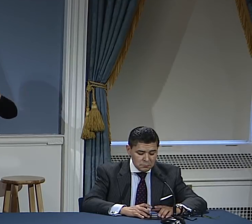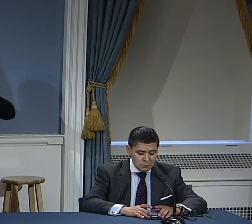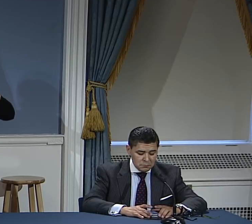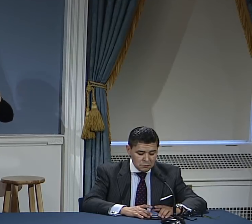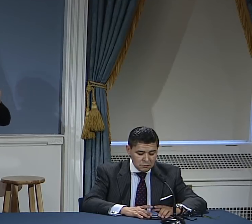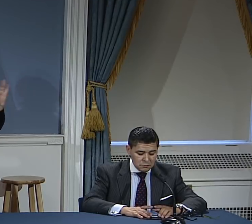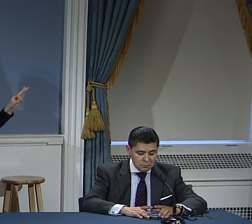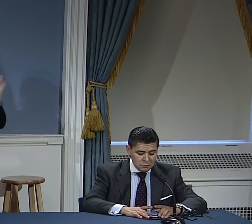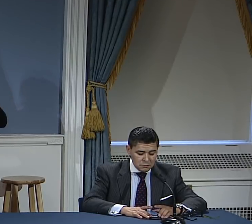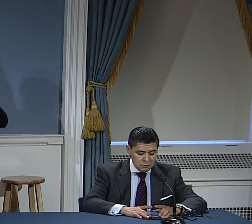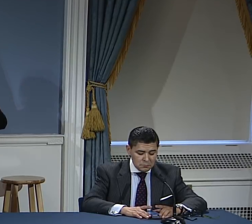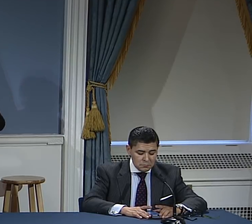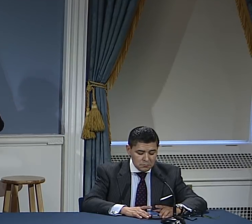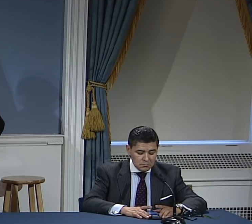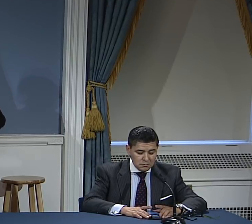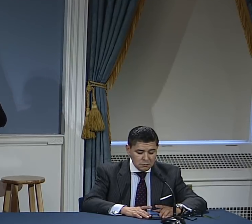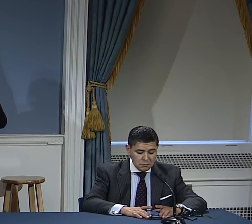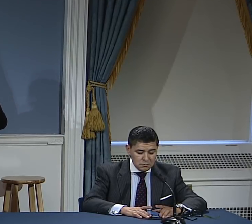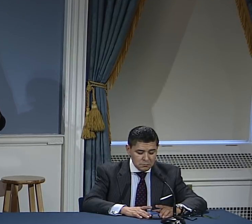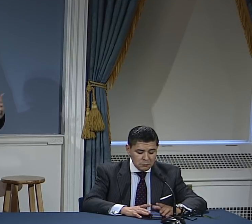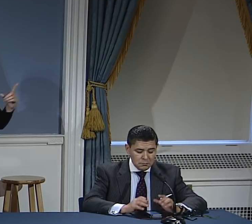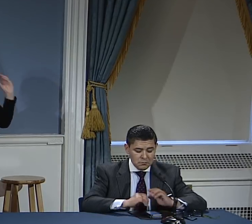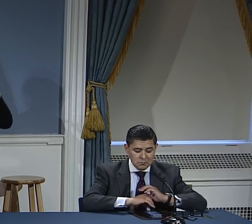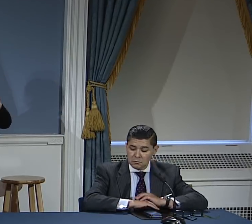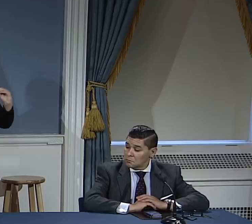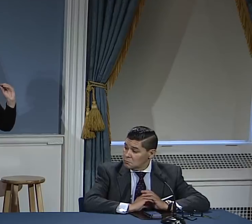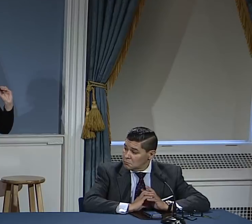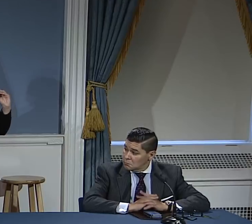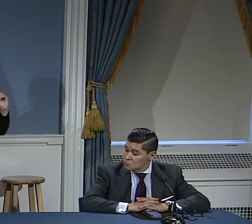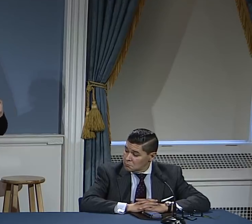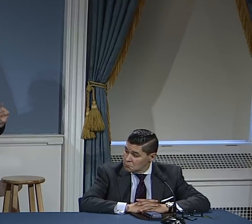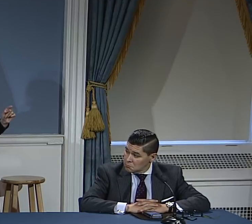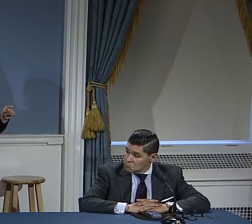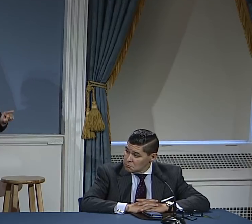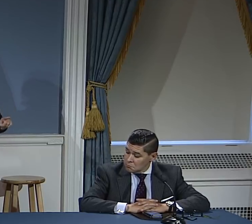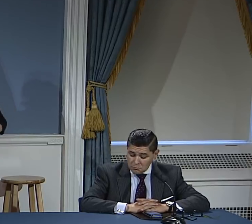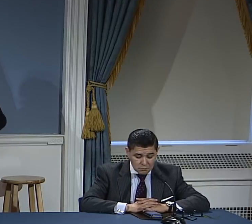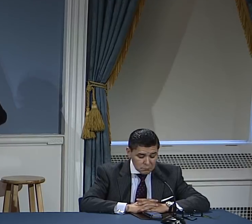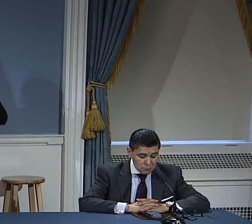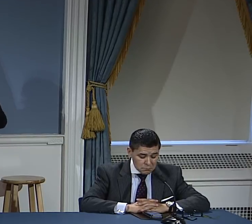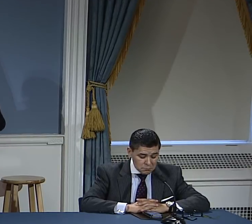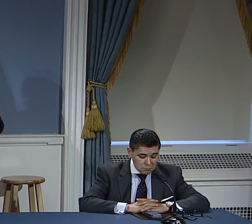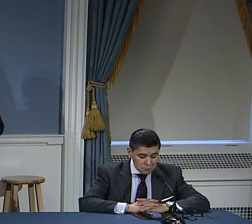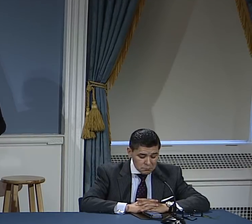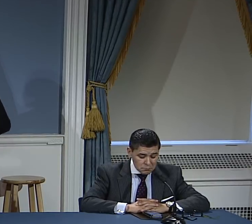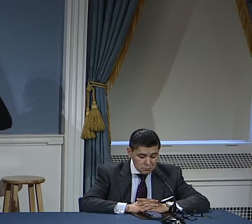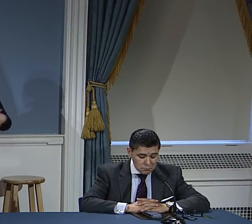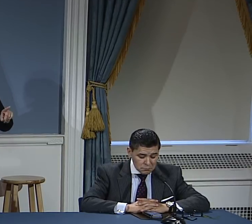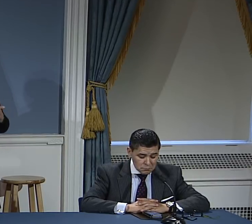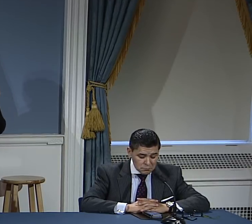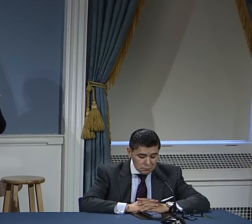DIFFERENT REALM. THE DOCTOR SHOULD EMPHASIZE THIS. WE SIMPLY CAN'T DO WHAT WE UEDS